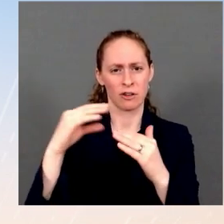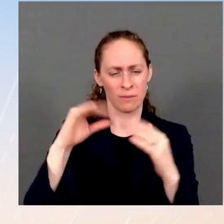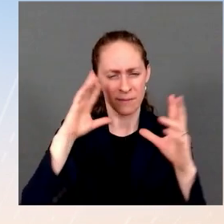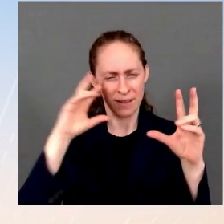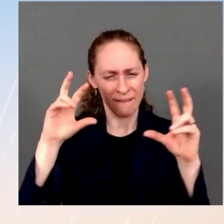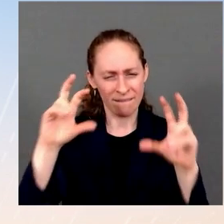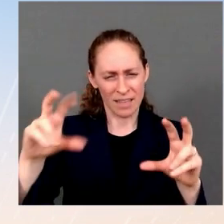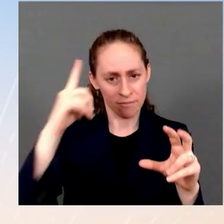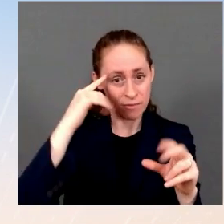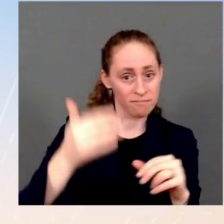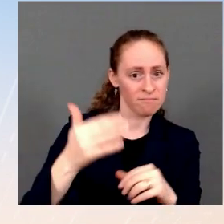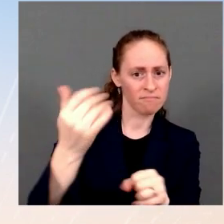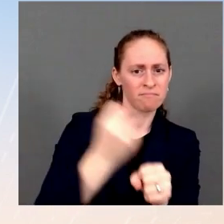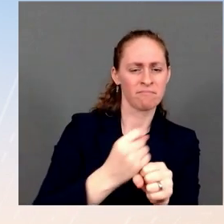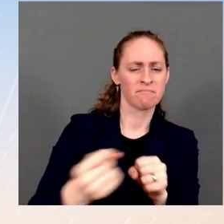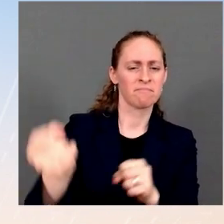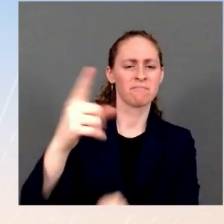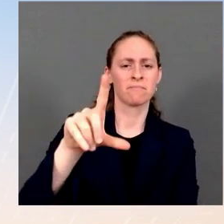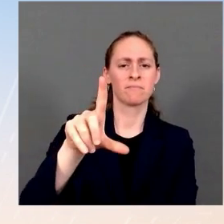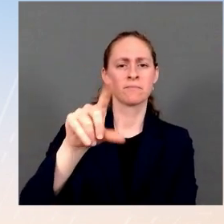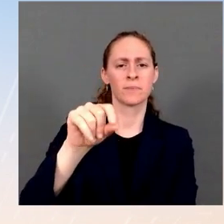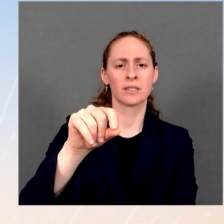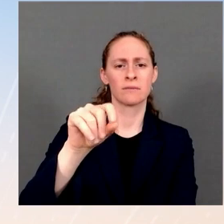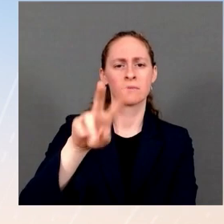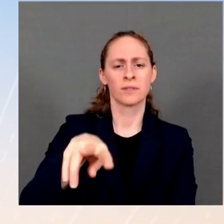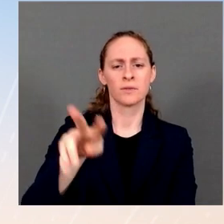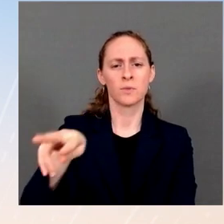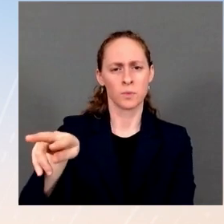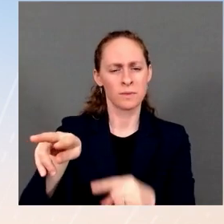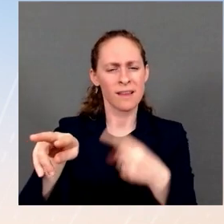And we're going to tap into the American Rescue Plan that the President passed at the beginning